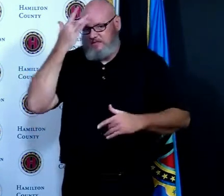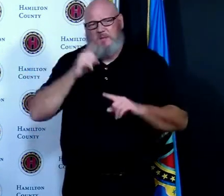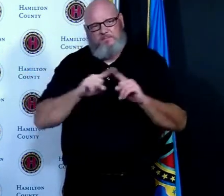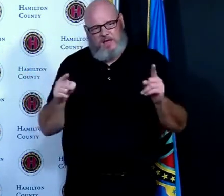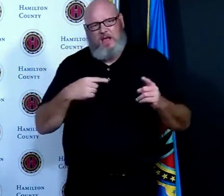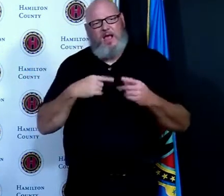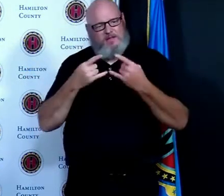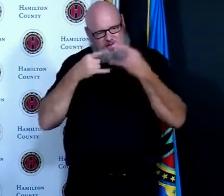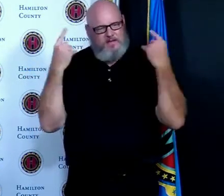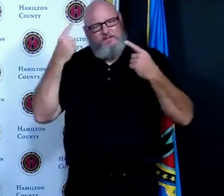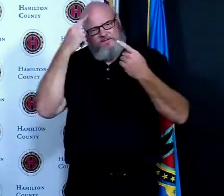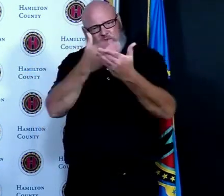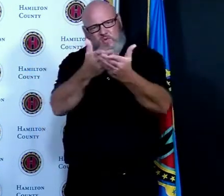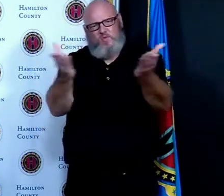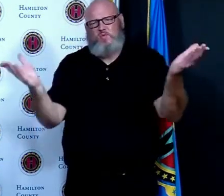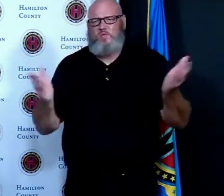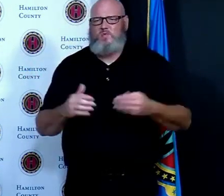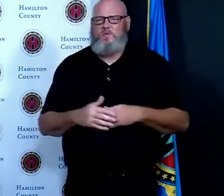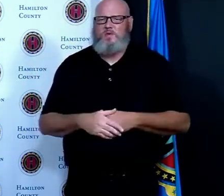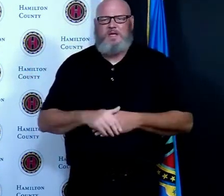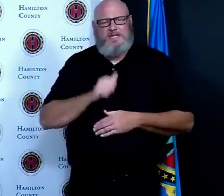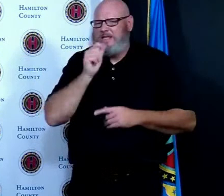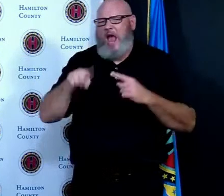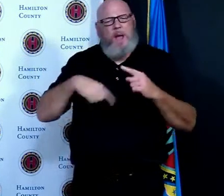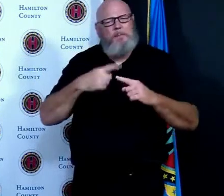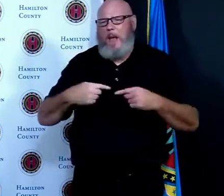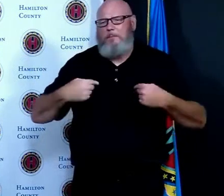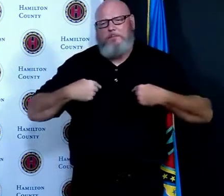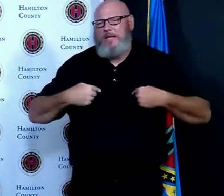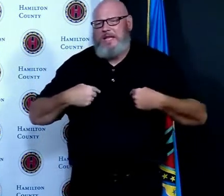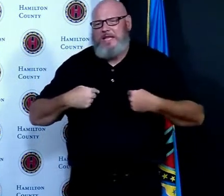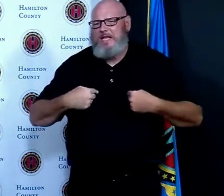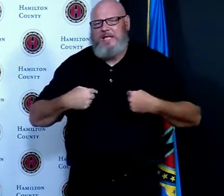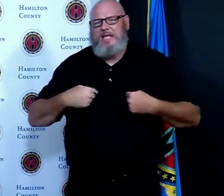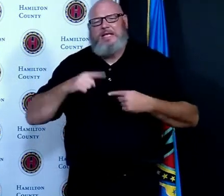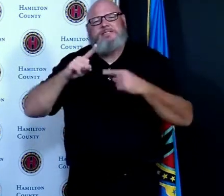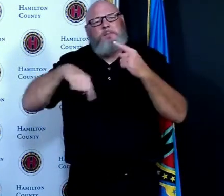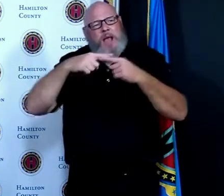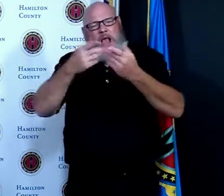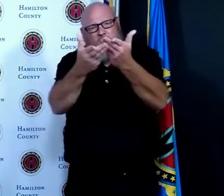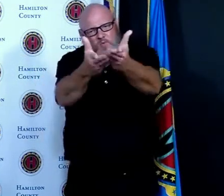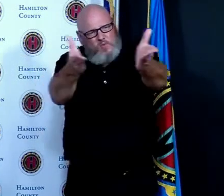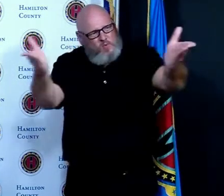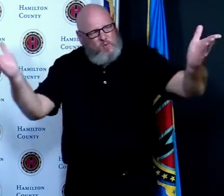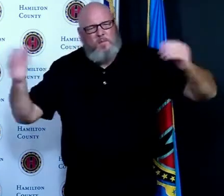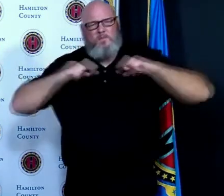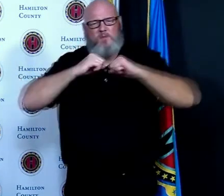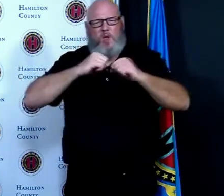that I come in contact with and so the plea is for folks that feel very cavalier about this